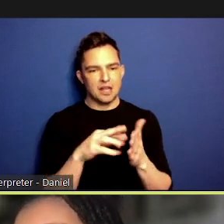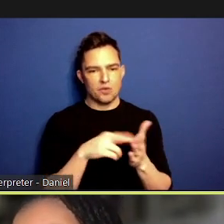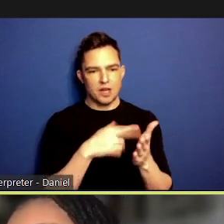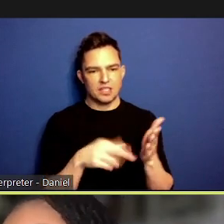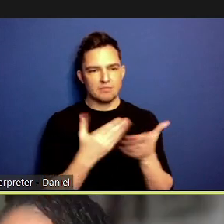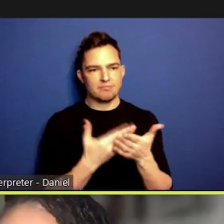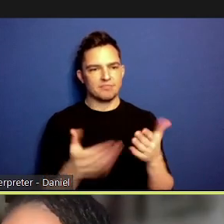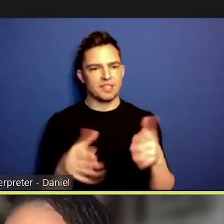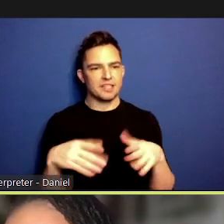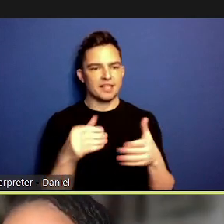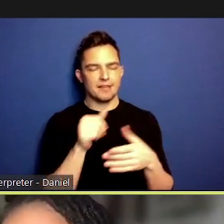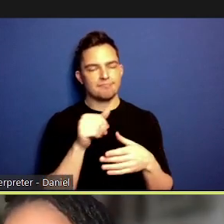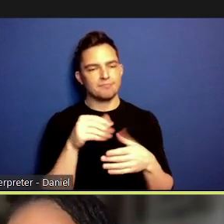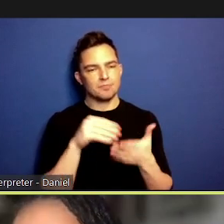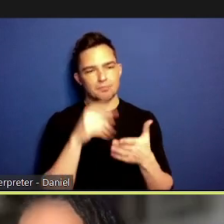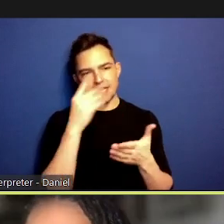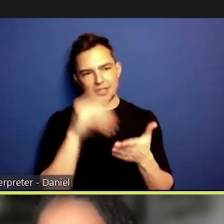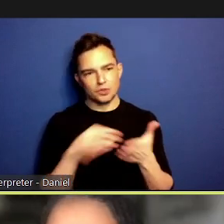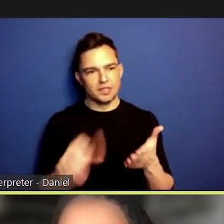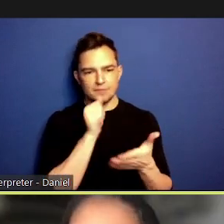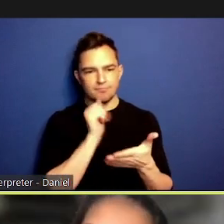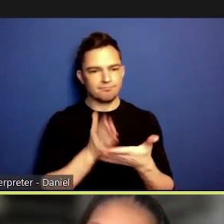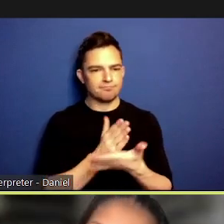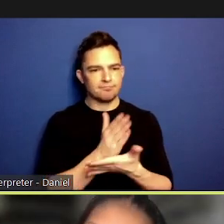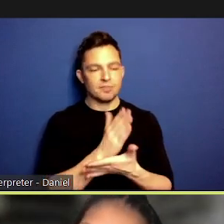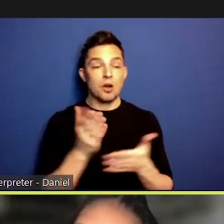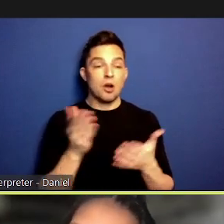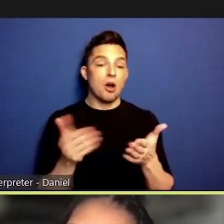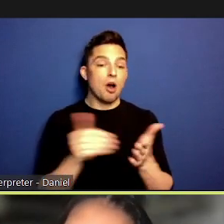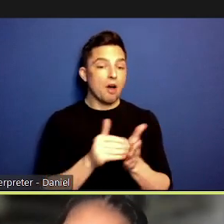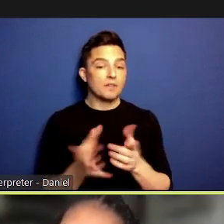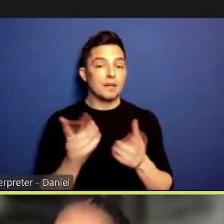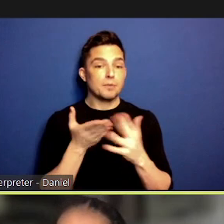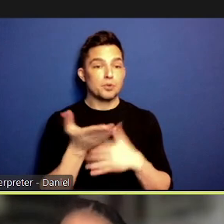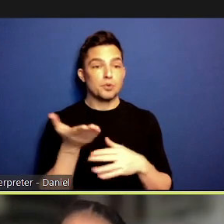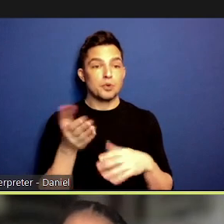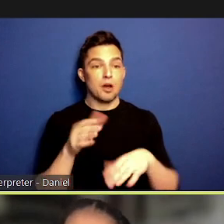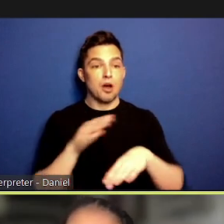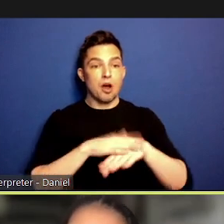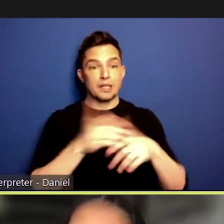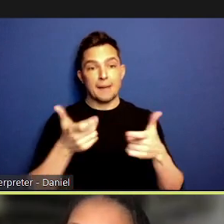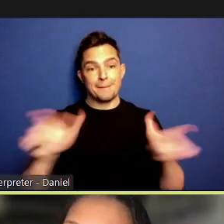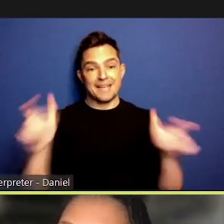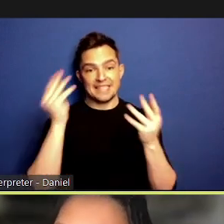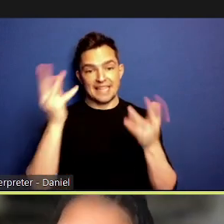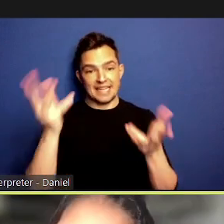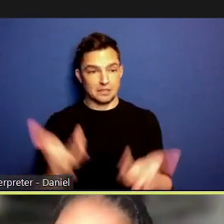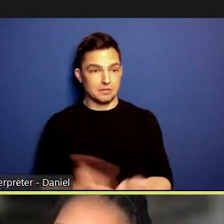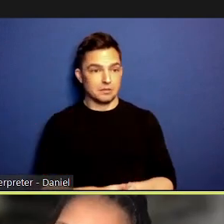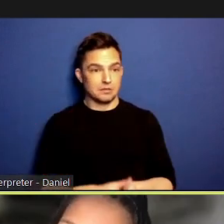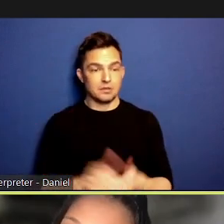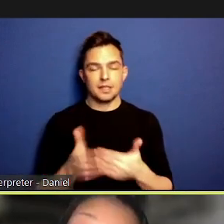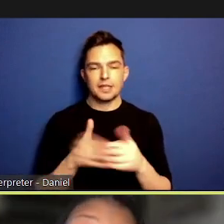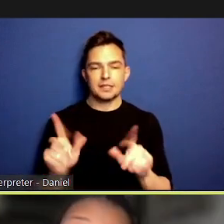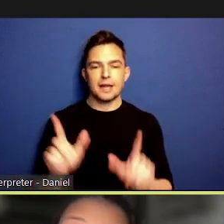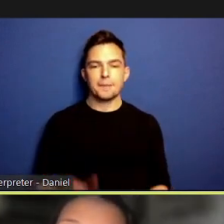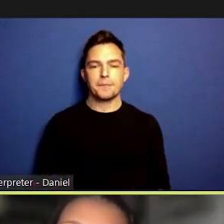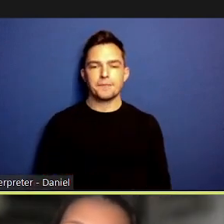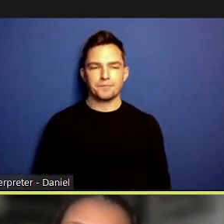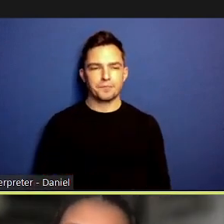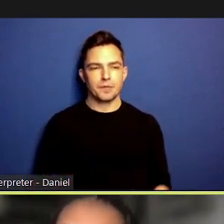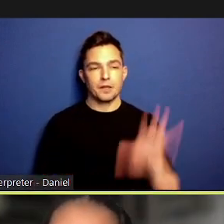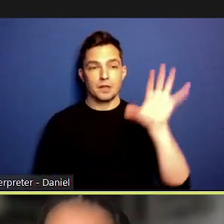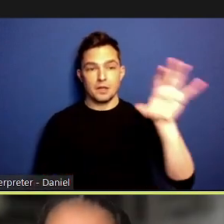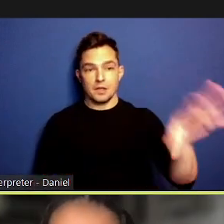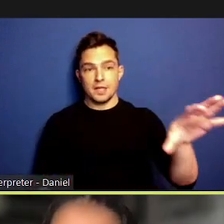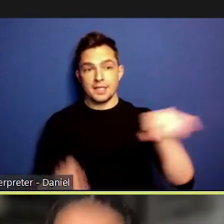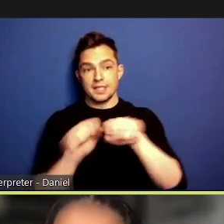come through big data. Next slide, please. So the system always prefers system compatibility,